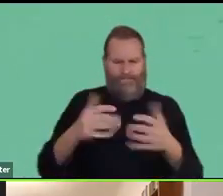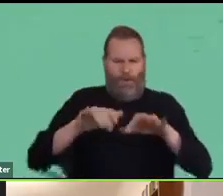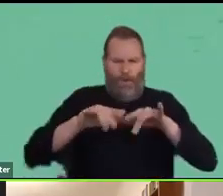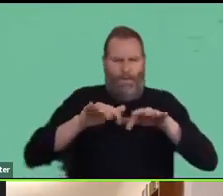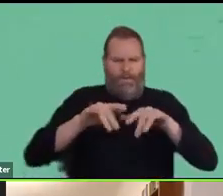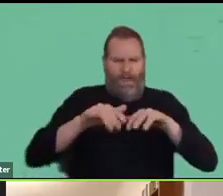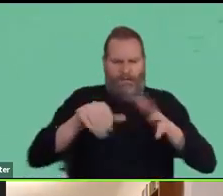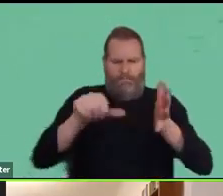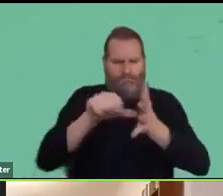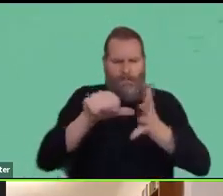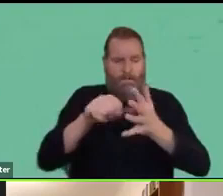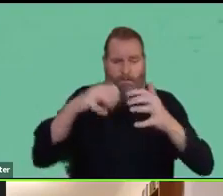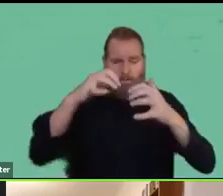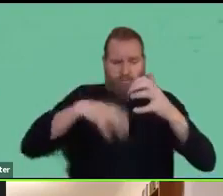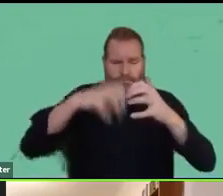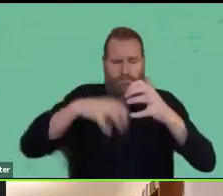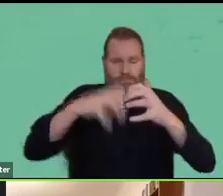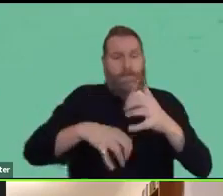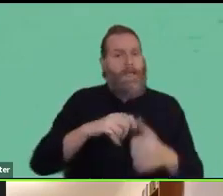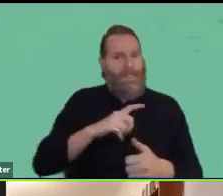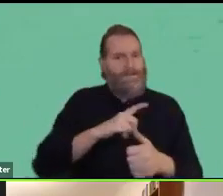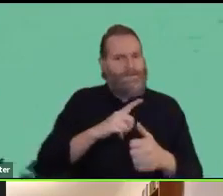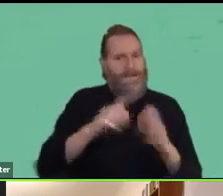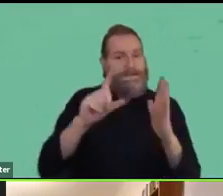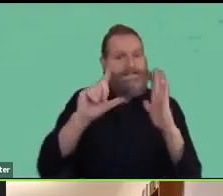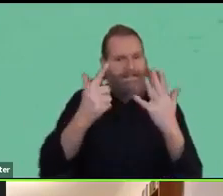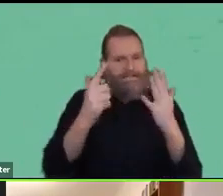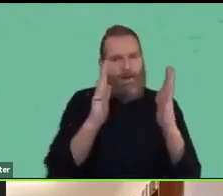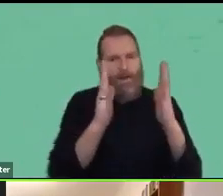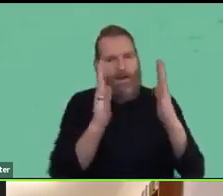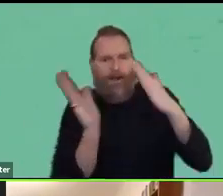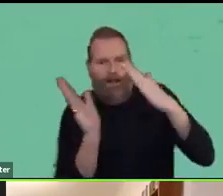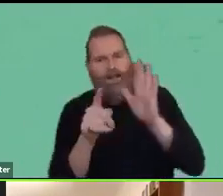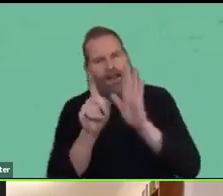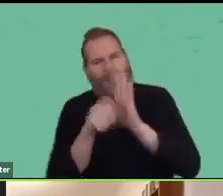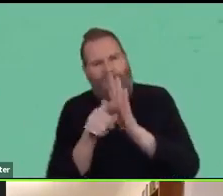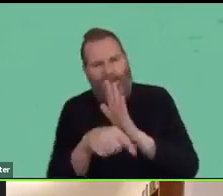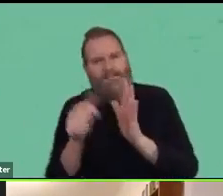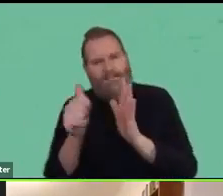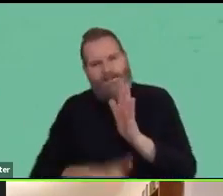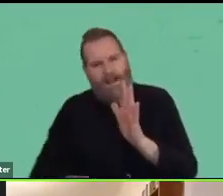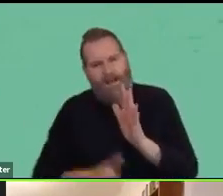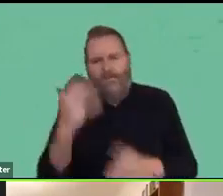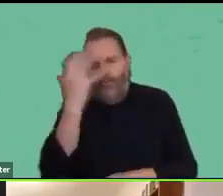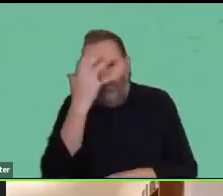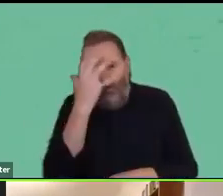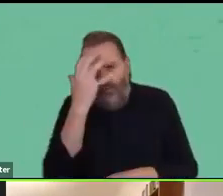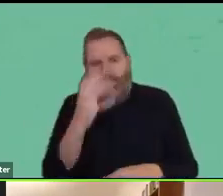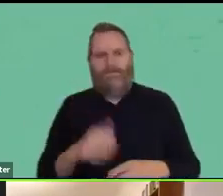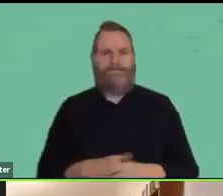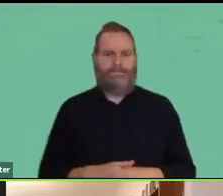apologies for that um so I want to pick up really um about the debate itself because I want to echo